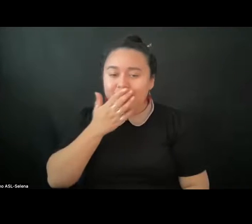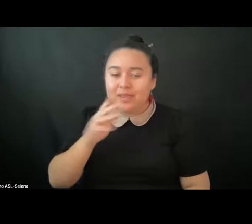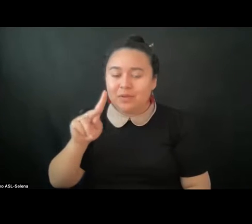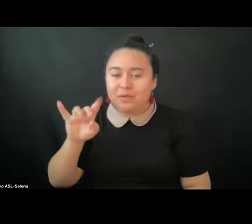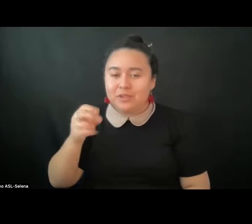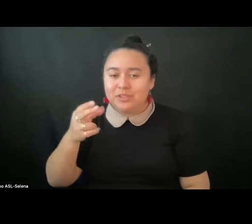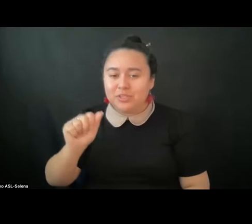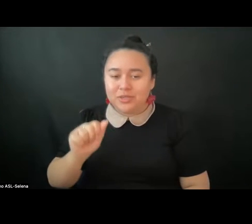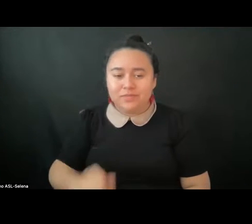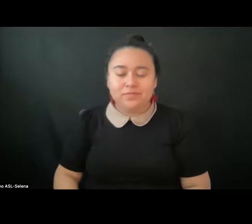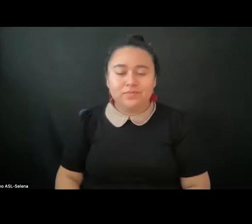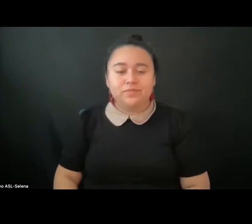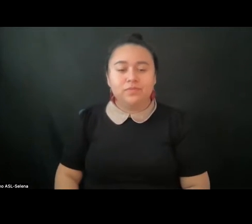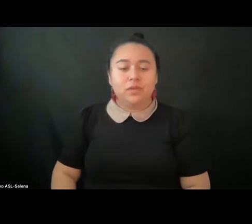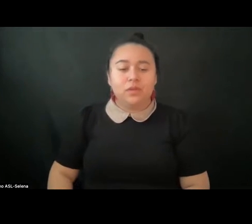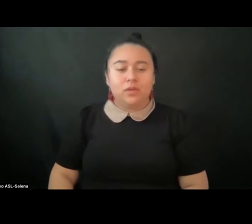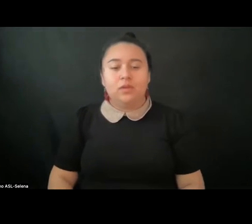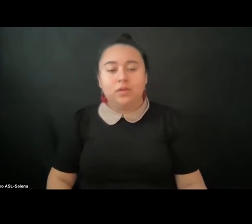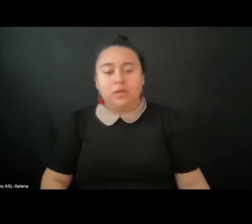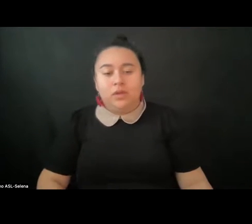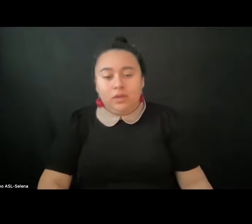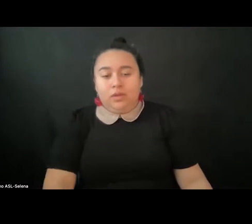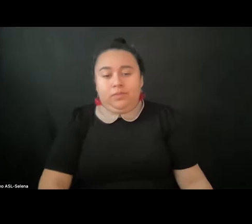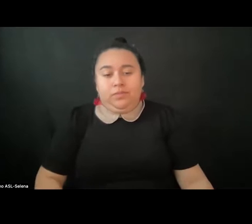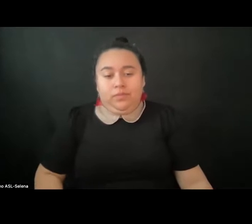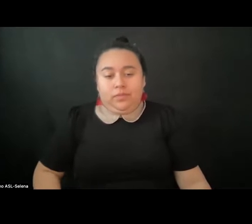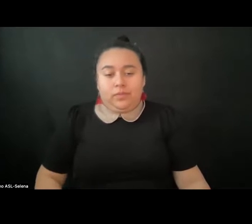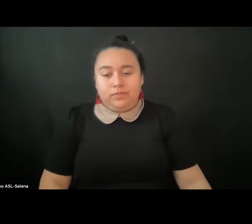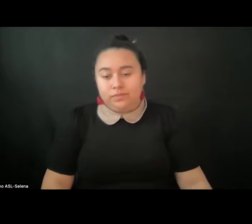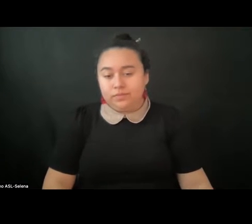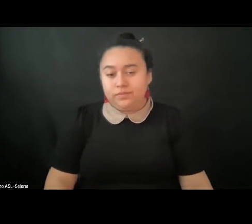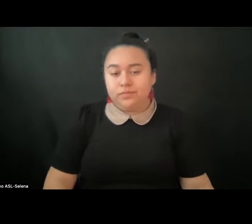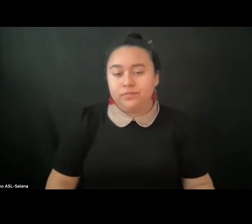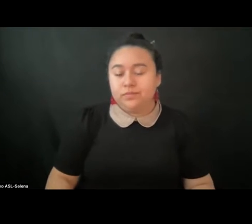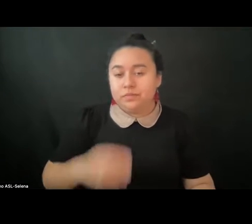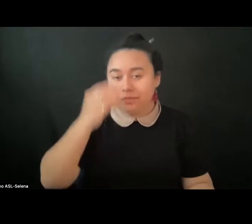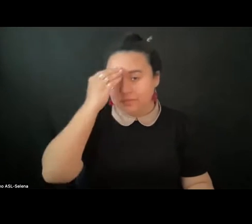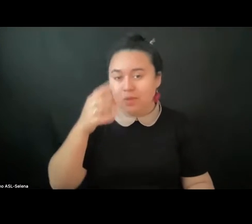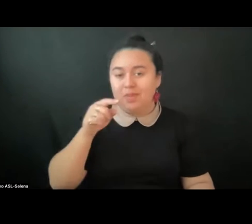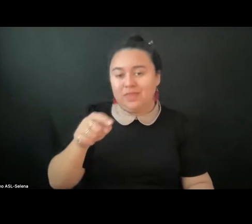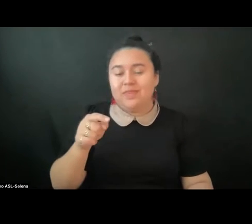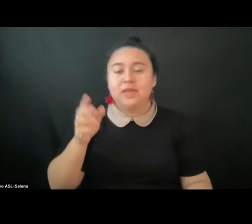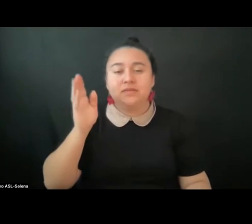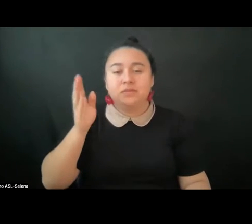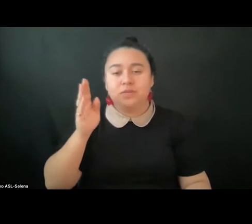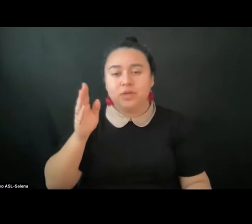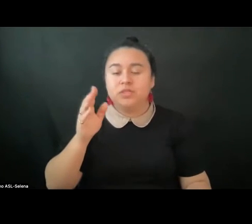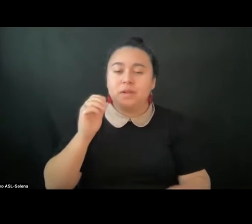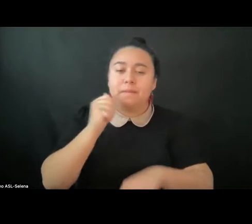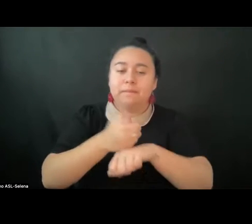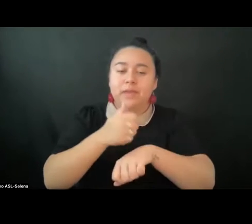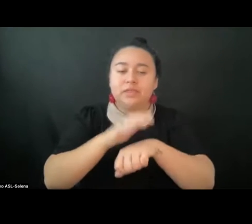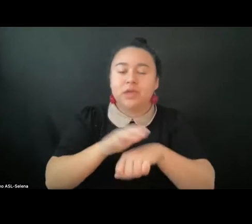And just to say that our presentation is largely based off the core application that was co-created